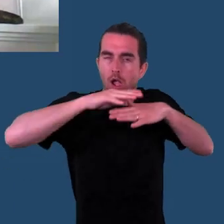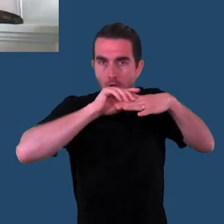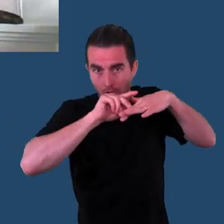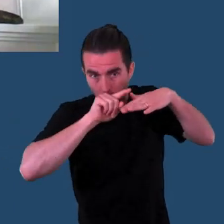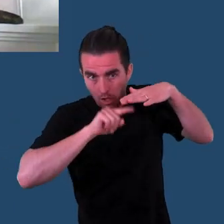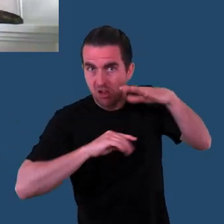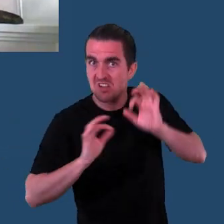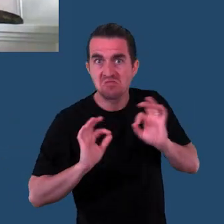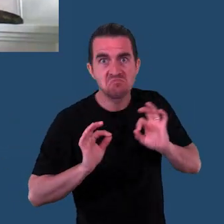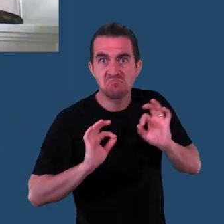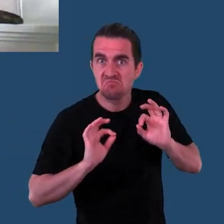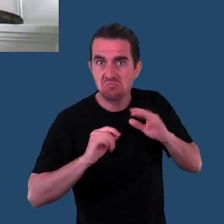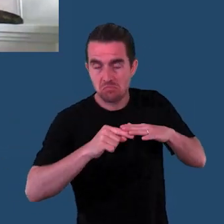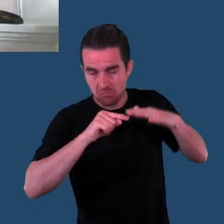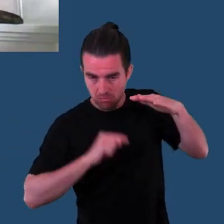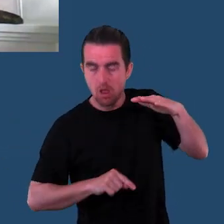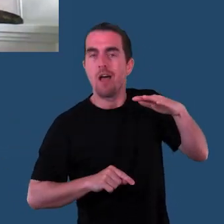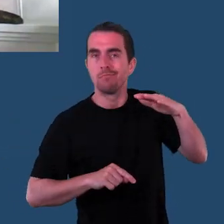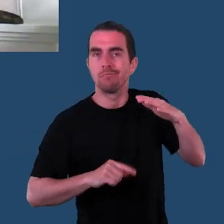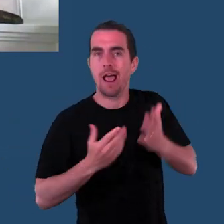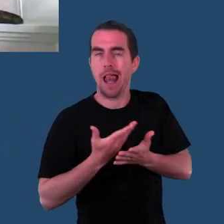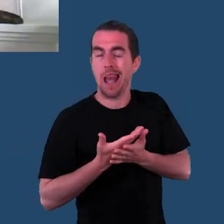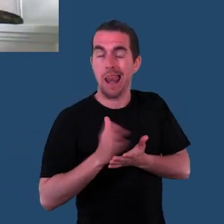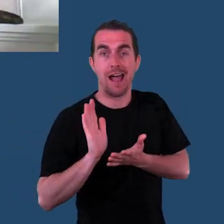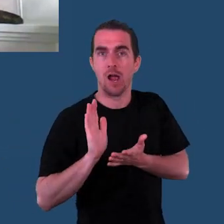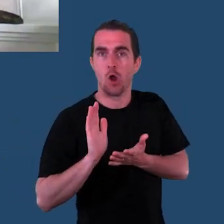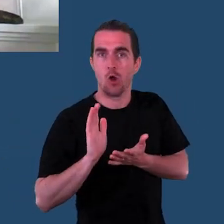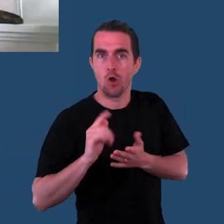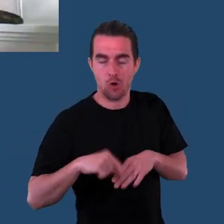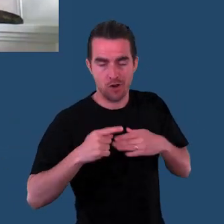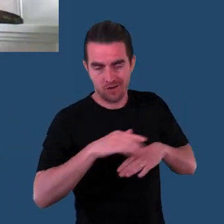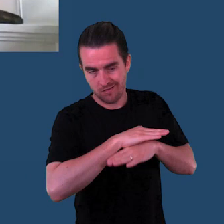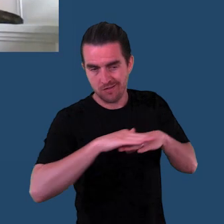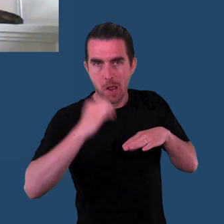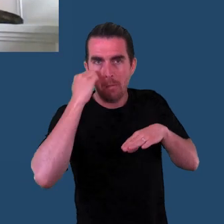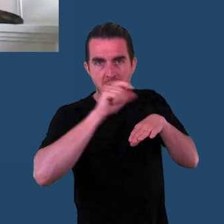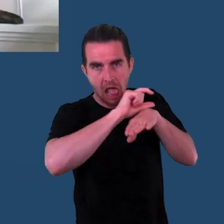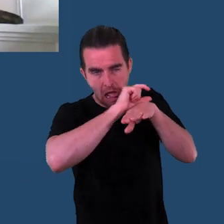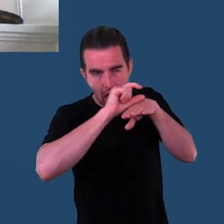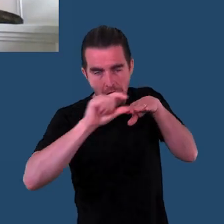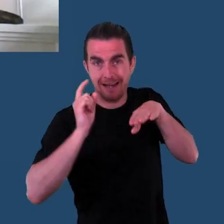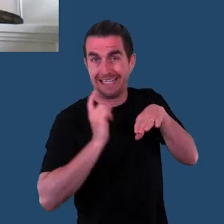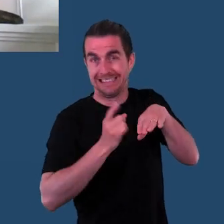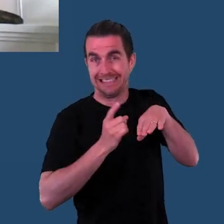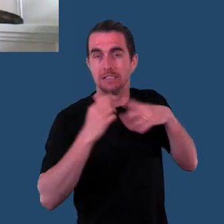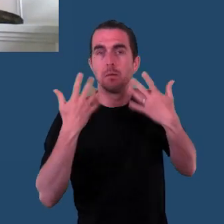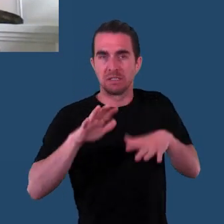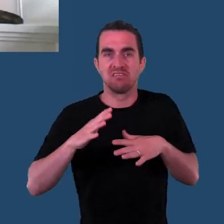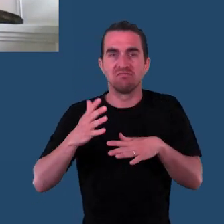It wasn't, by far, the only factor. There's a number of other variables that contributed to the end of the dinosaurs.